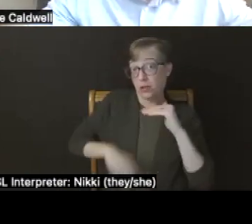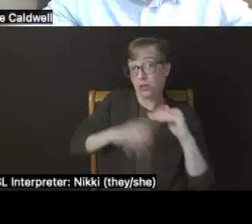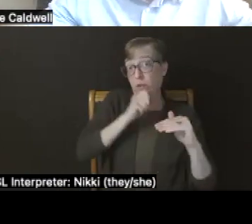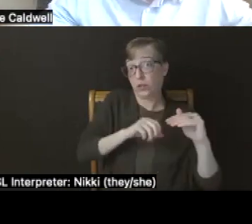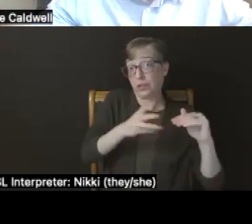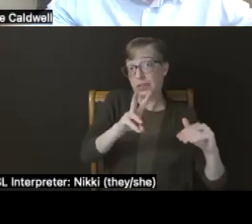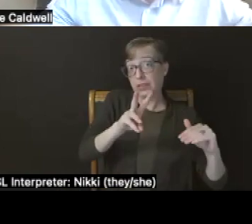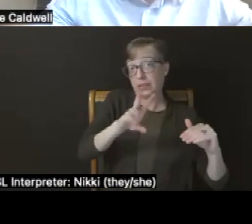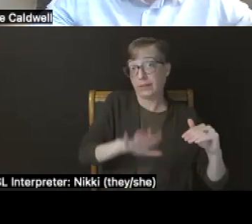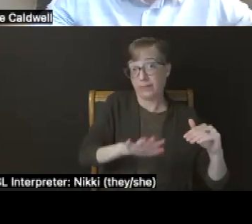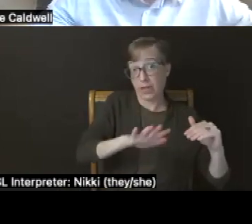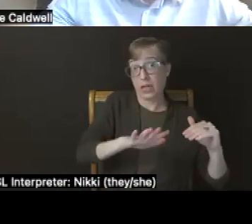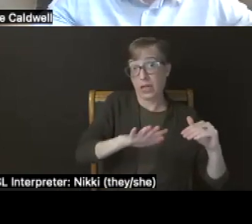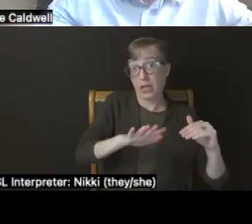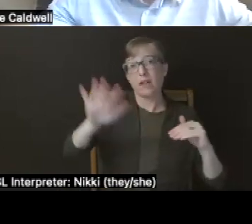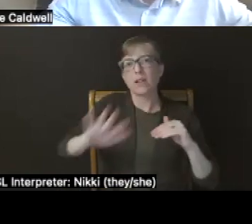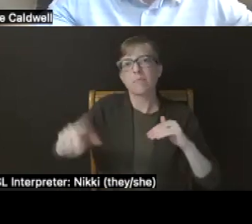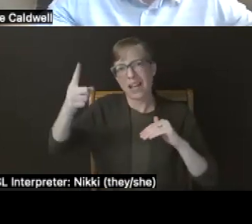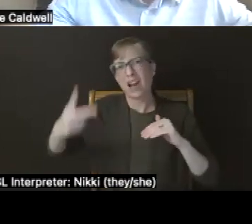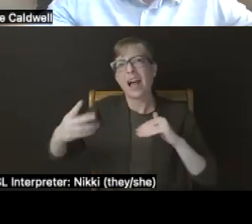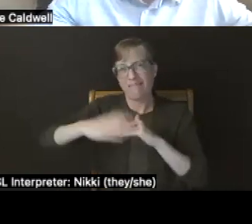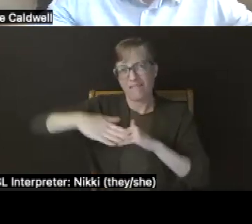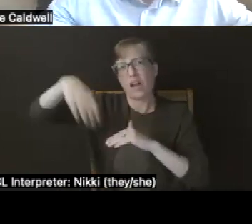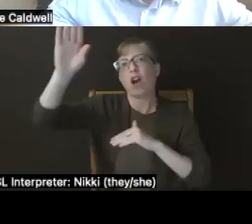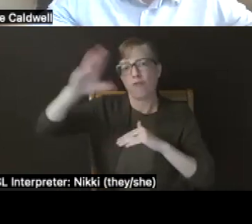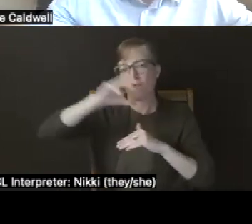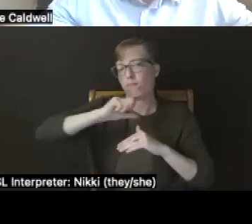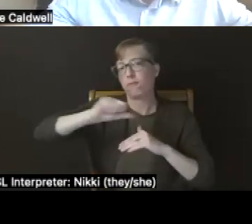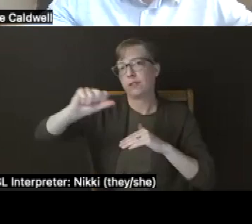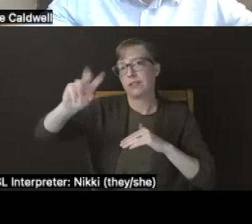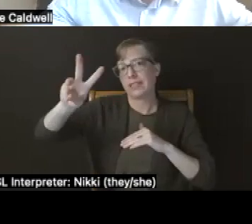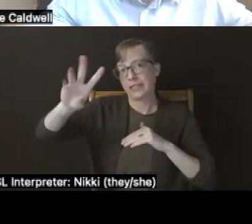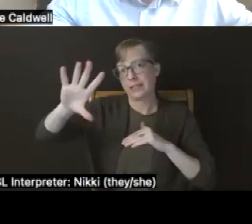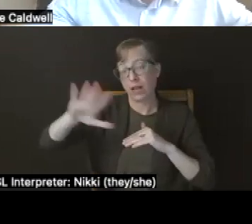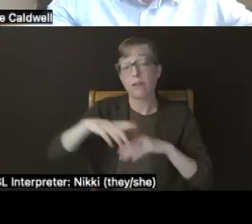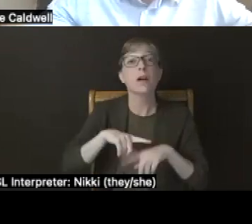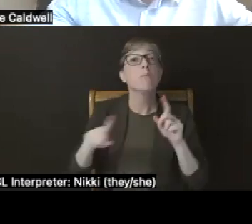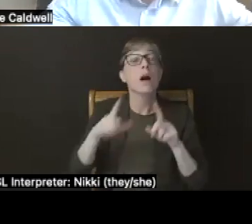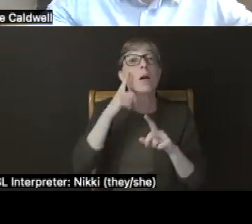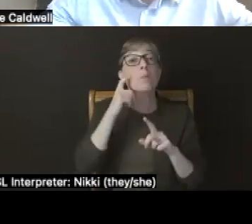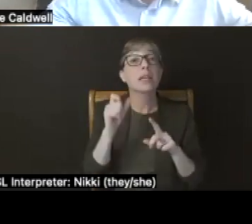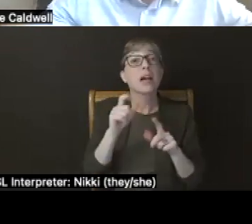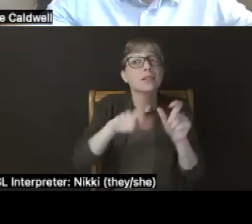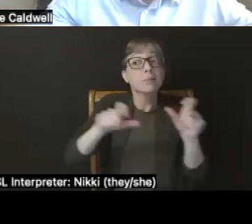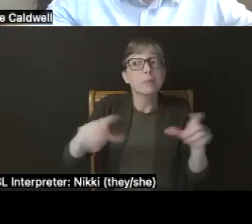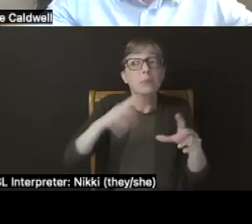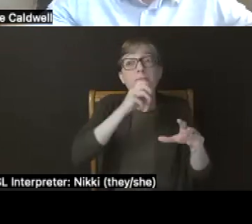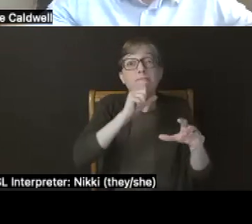But due to the aging of the population, this number is going to dramatically increase.